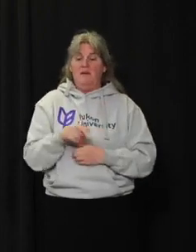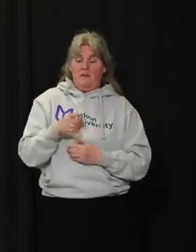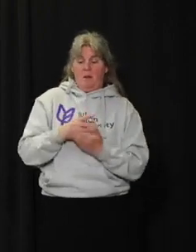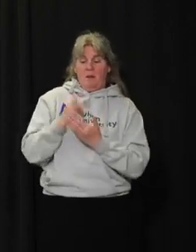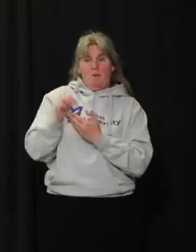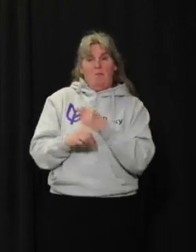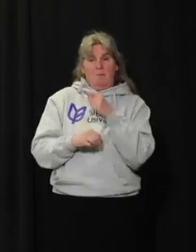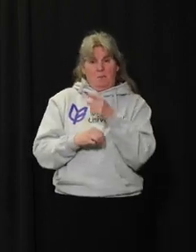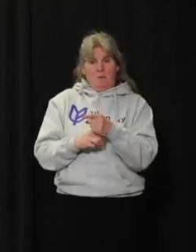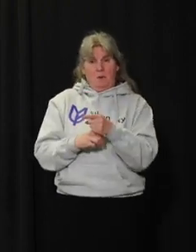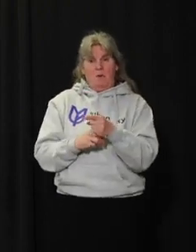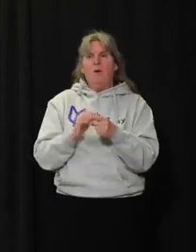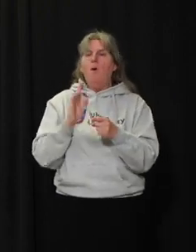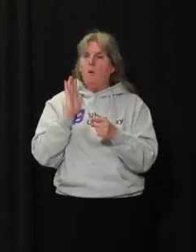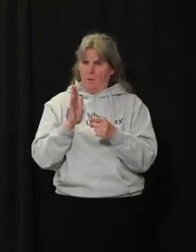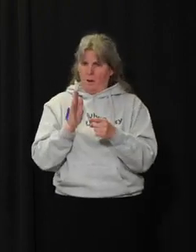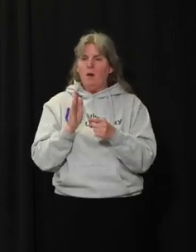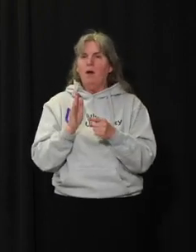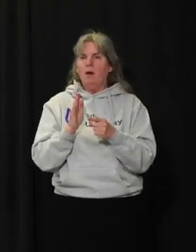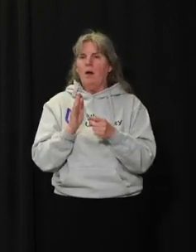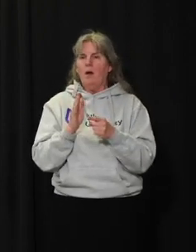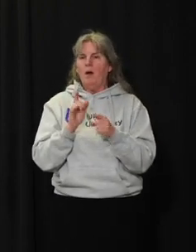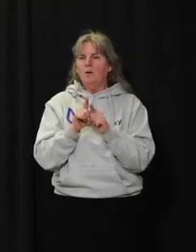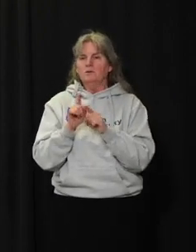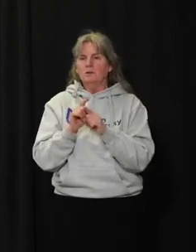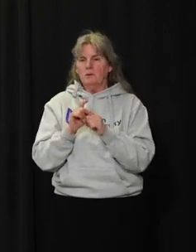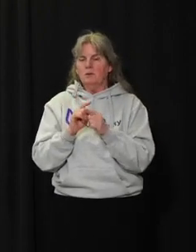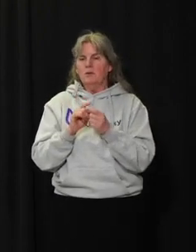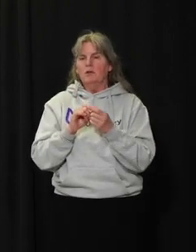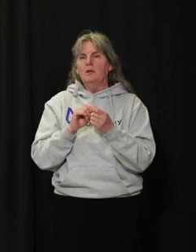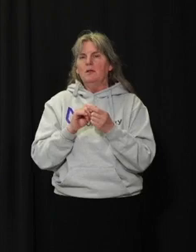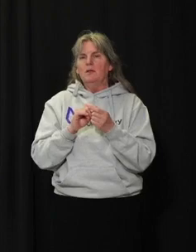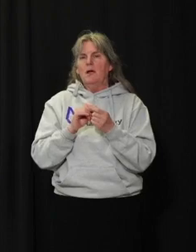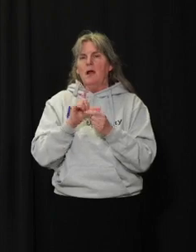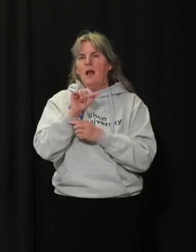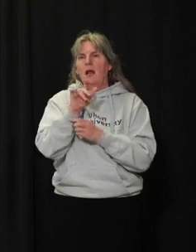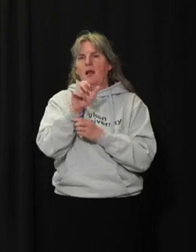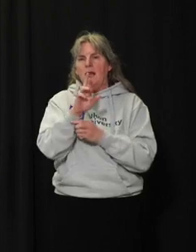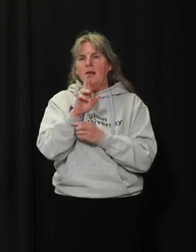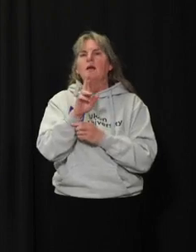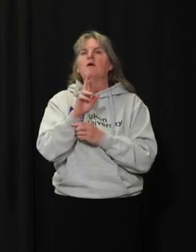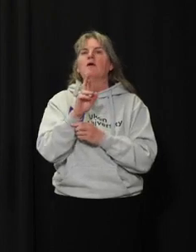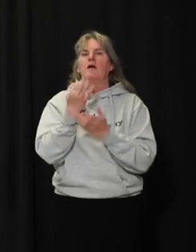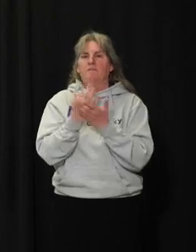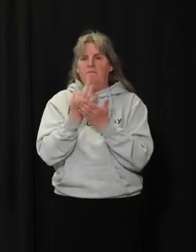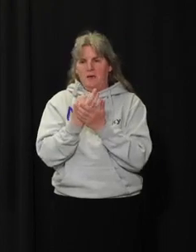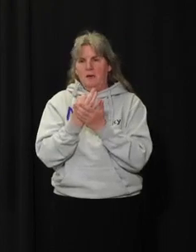The program is also going to be complemented by the labour market funding being provided by